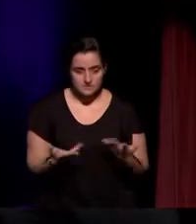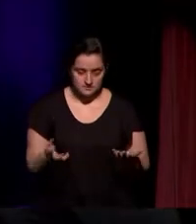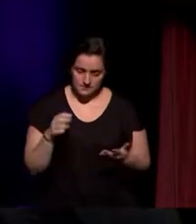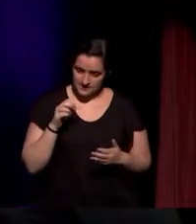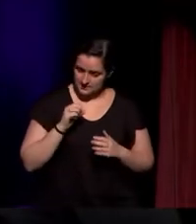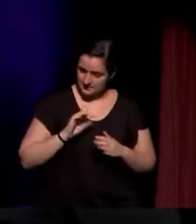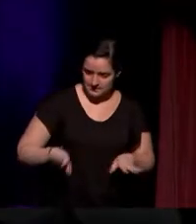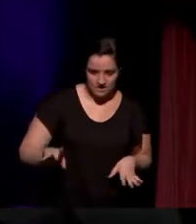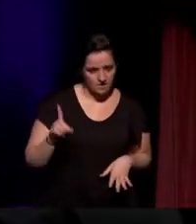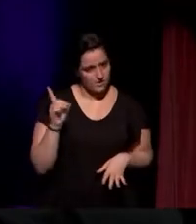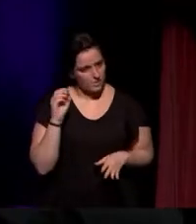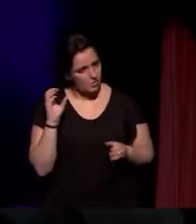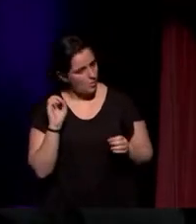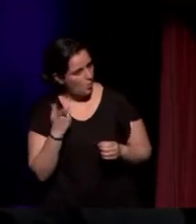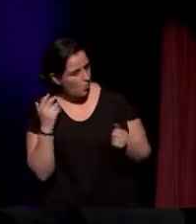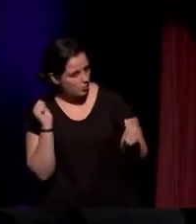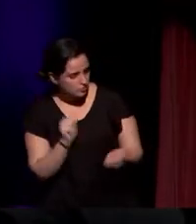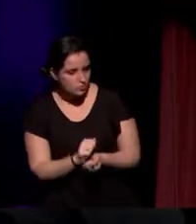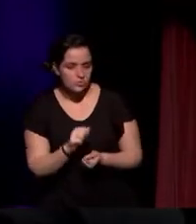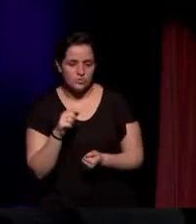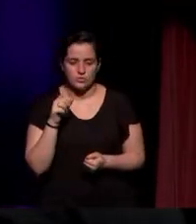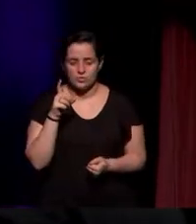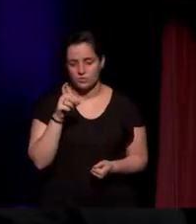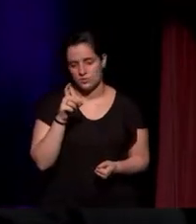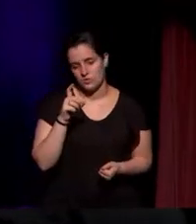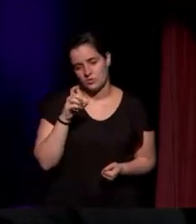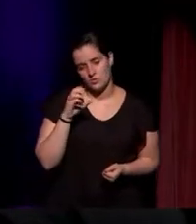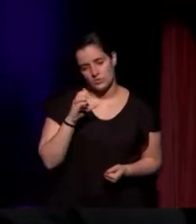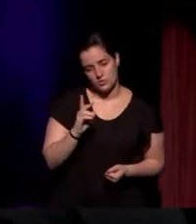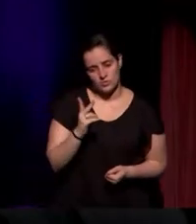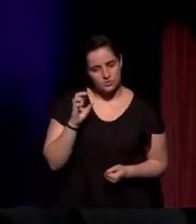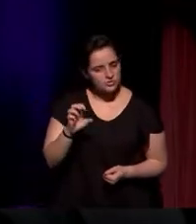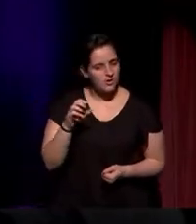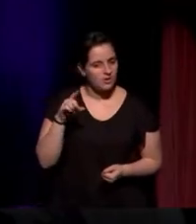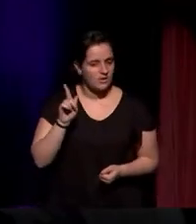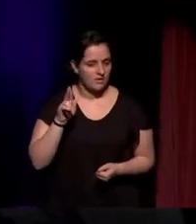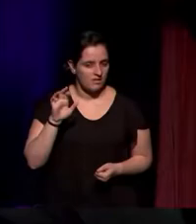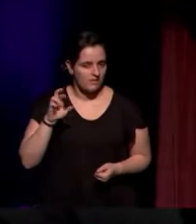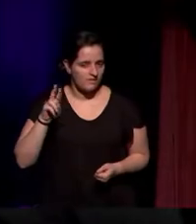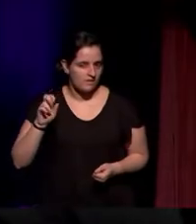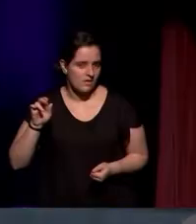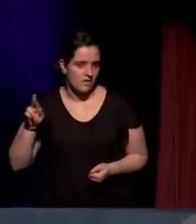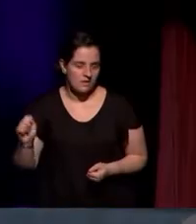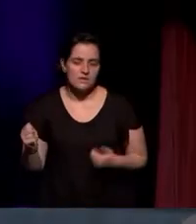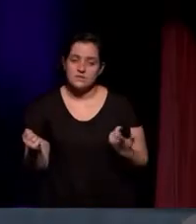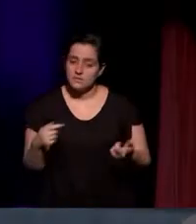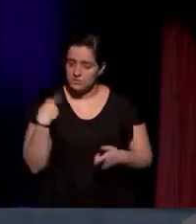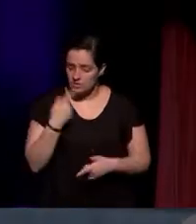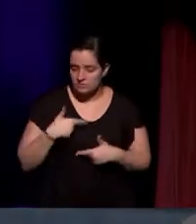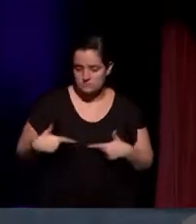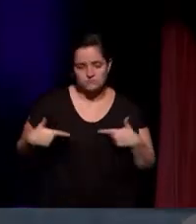with all respect for this great figure of the world revolution, our fight begins.